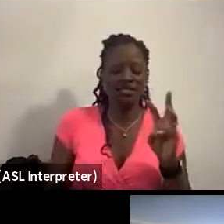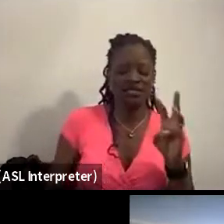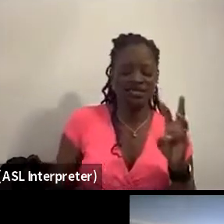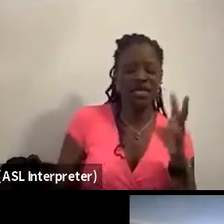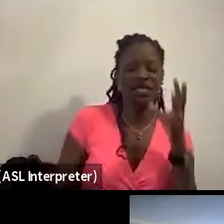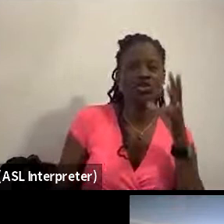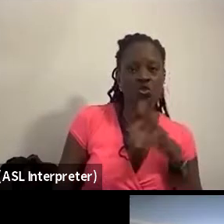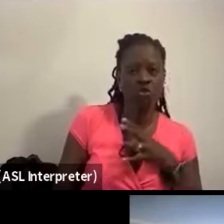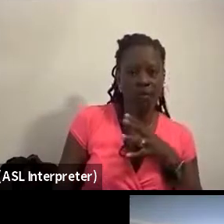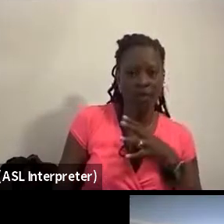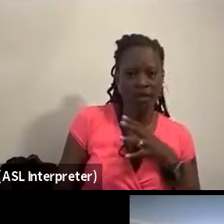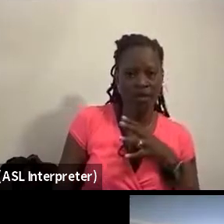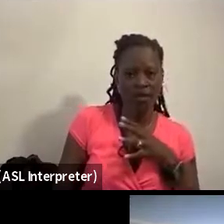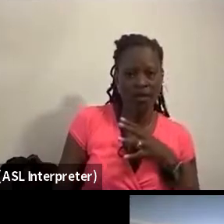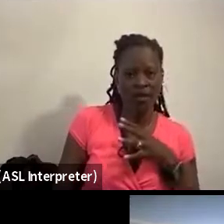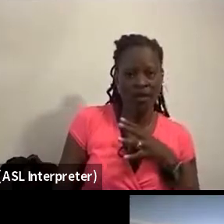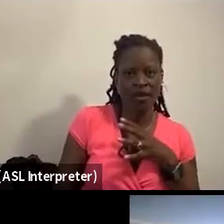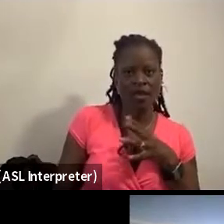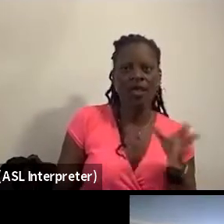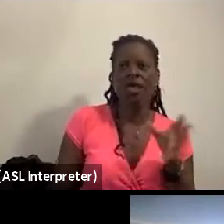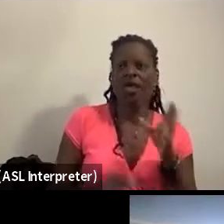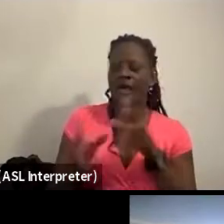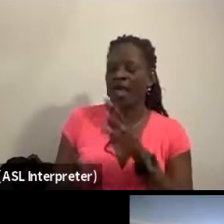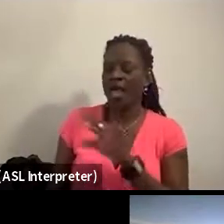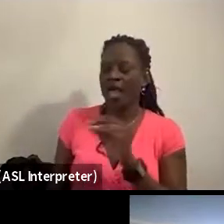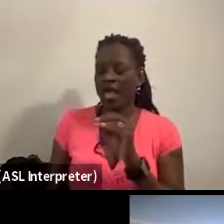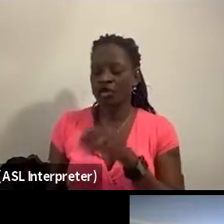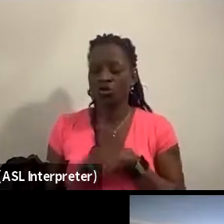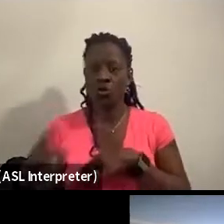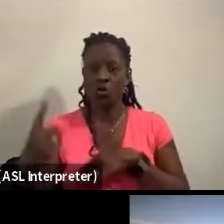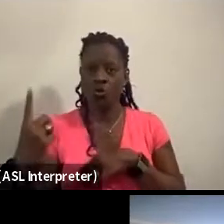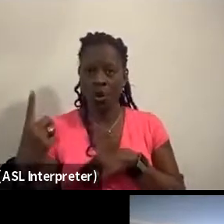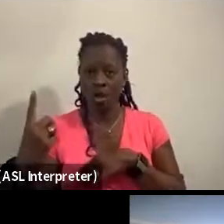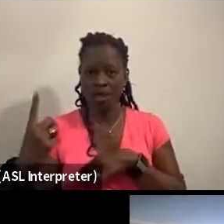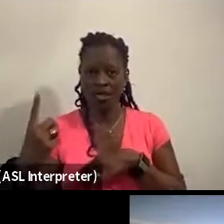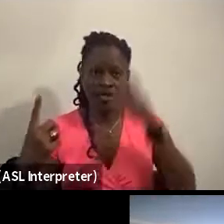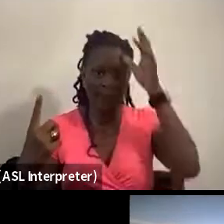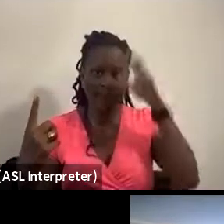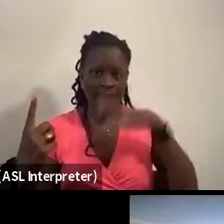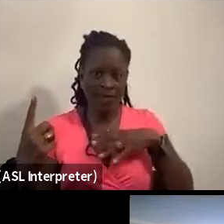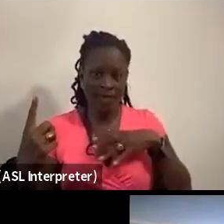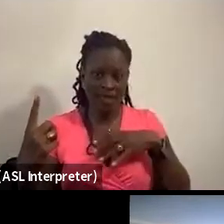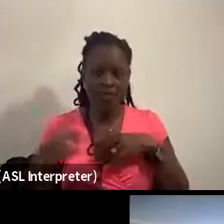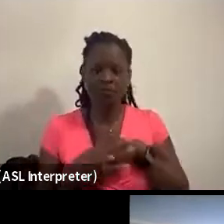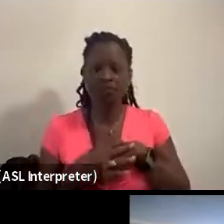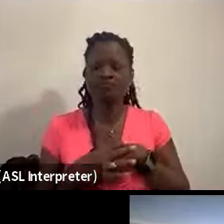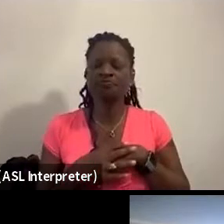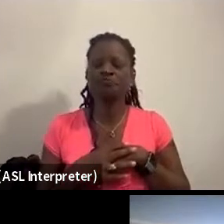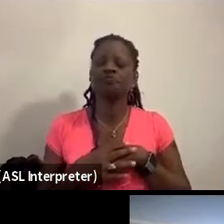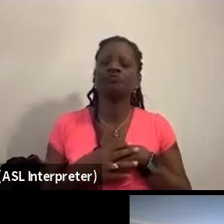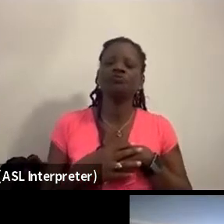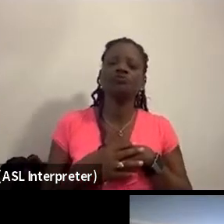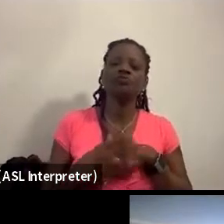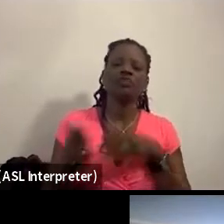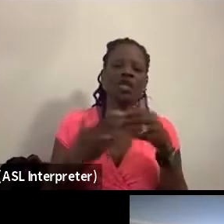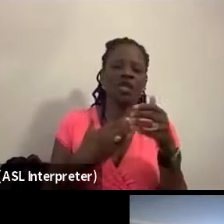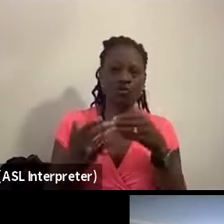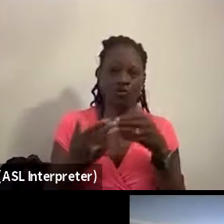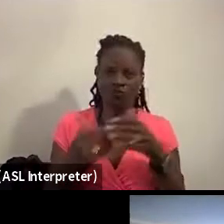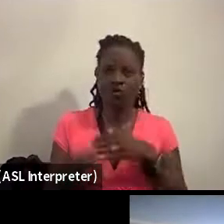But there had been one male in each of those other studies as well. And again, we know that this is a very rare condition.